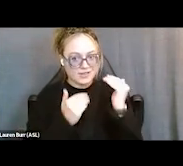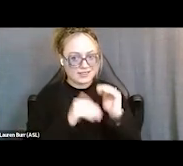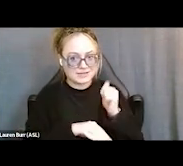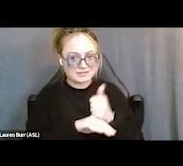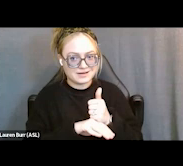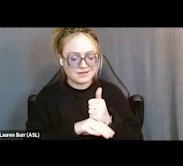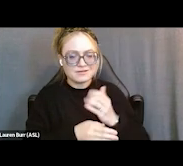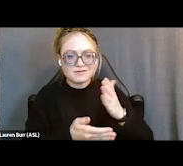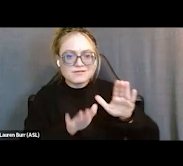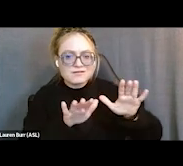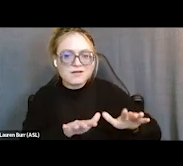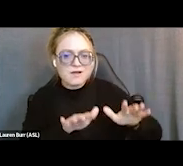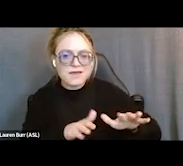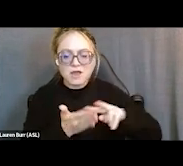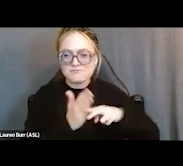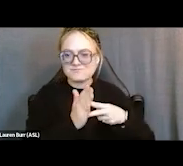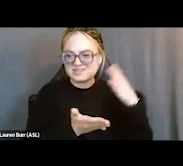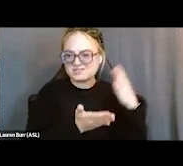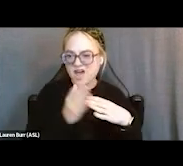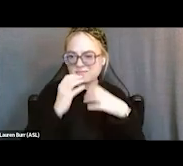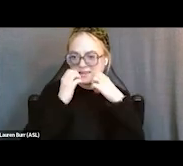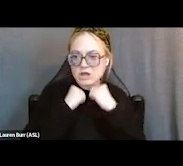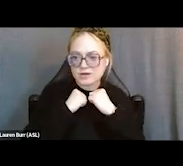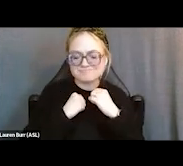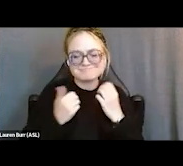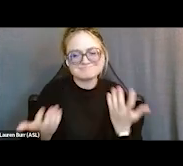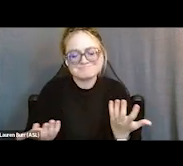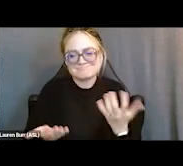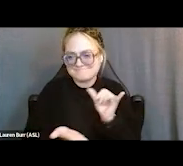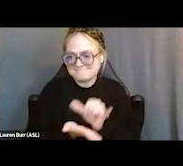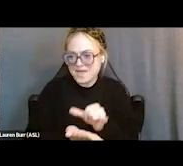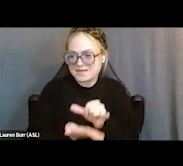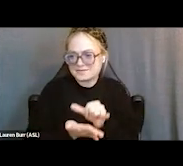about something which is an unreasonable ask, right? And being told to calm down tends to have